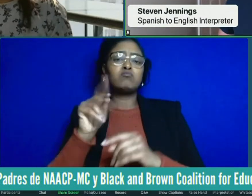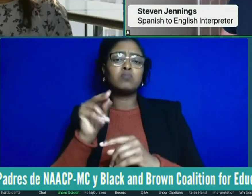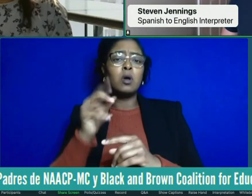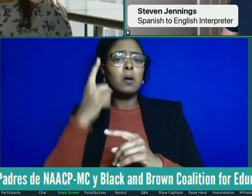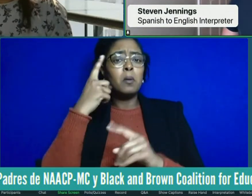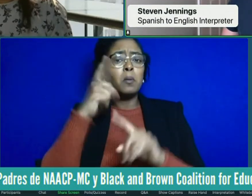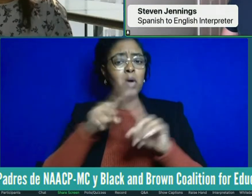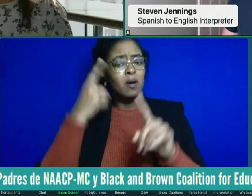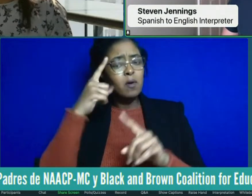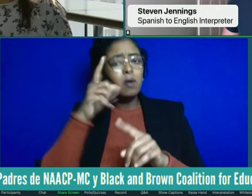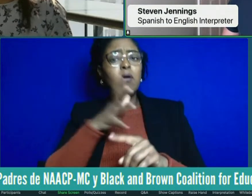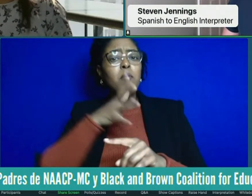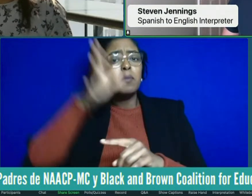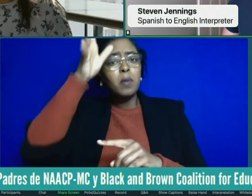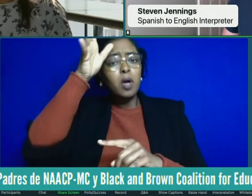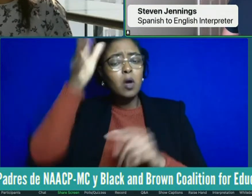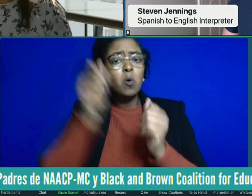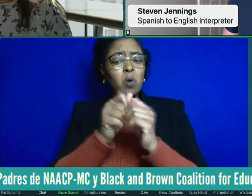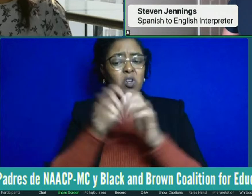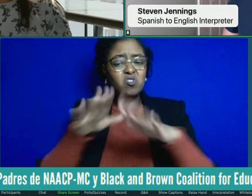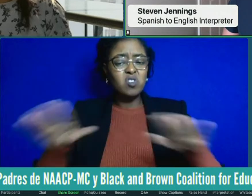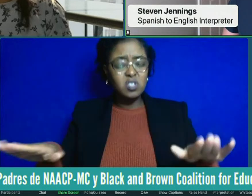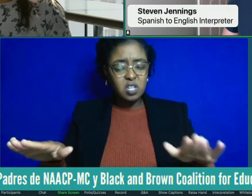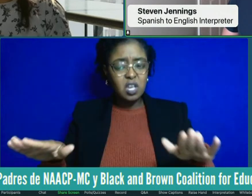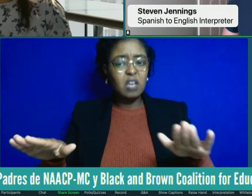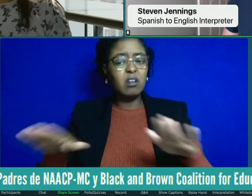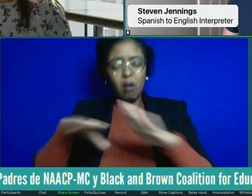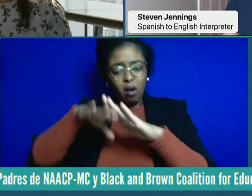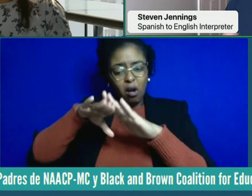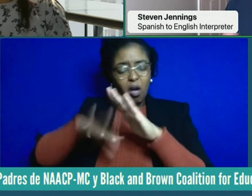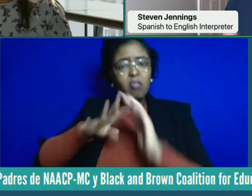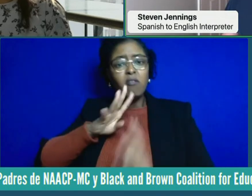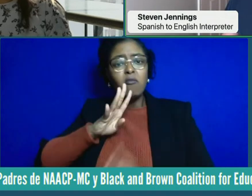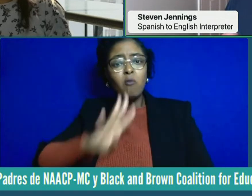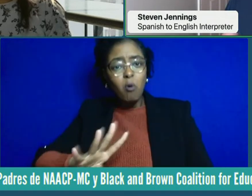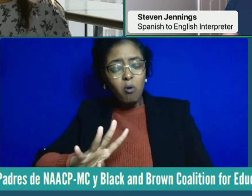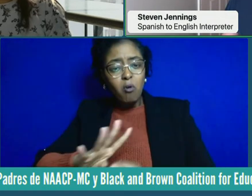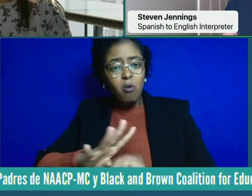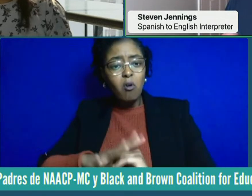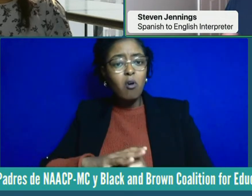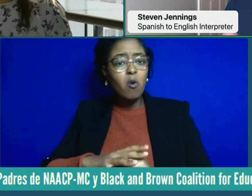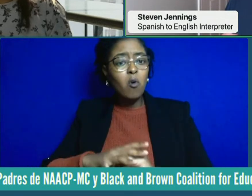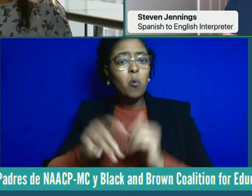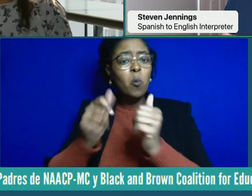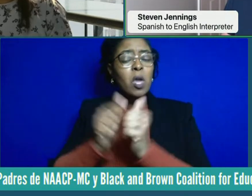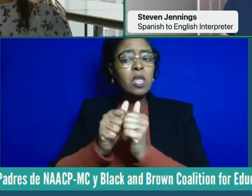talking just for myself, but for parents for parents with